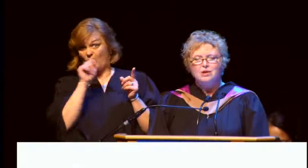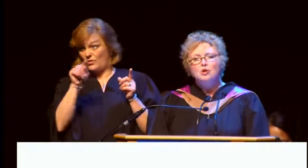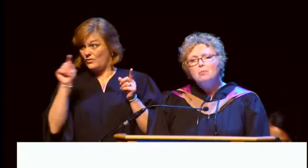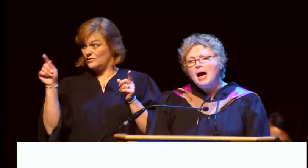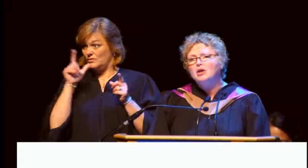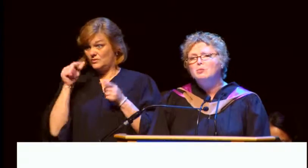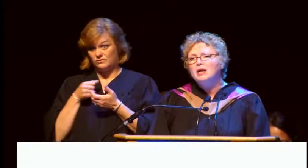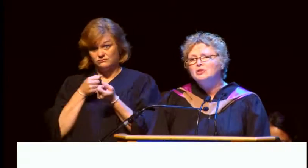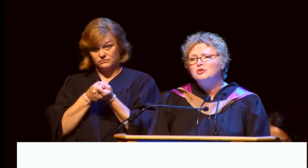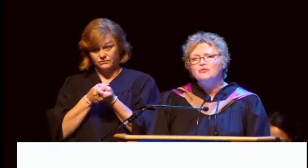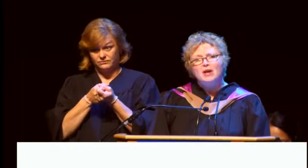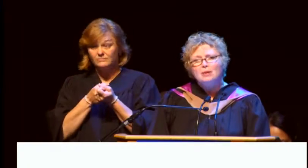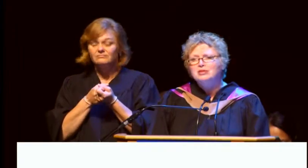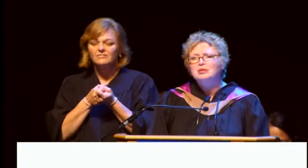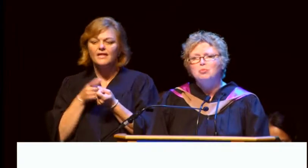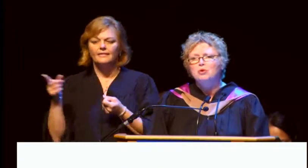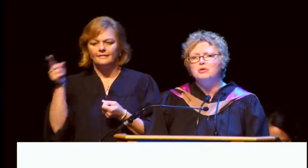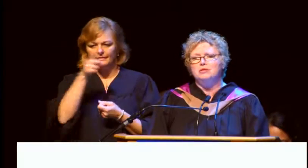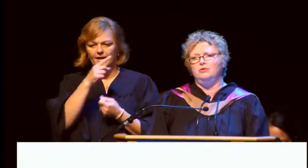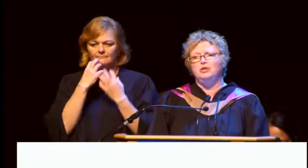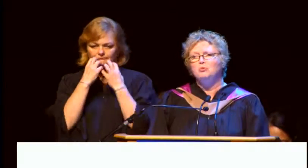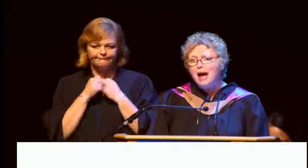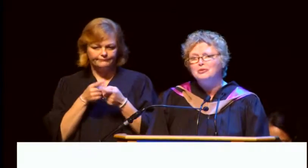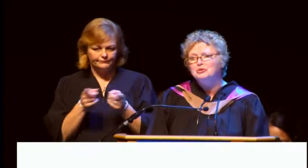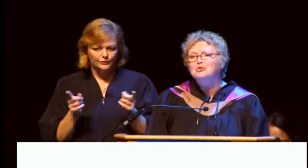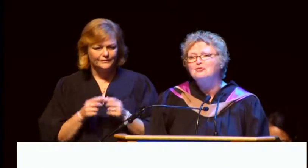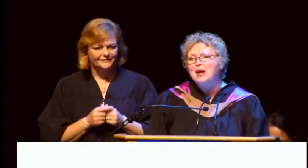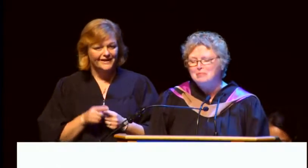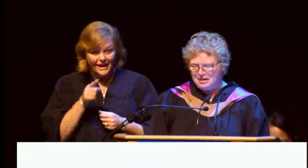YOU MATTER BECAUSE YOUR FAMILY SUPPORTED YOU, AND YOU MATTER TO YOUR FAMILY.